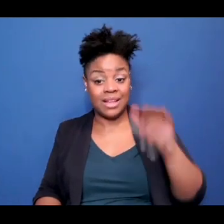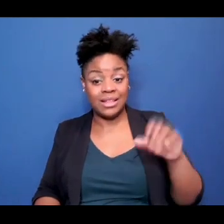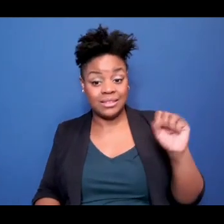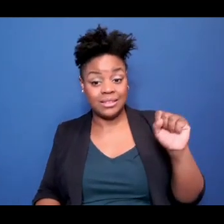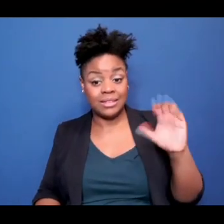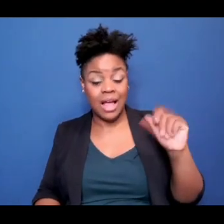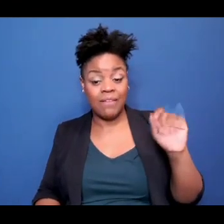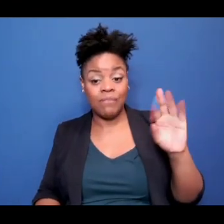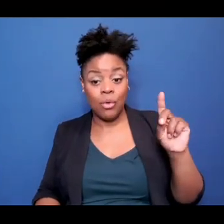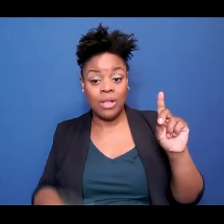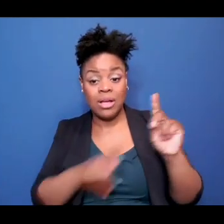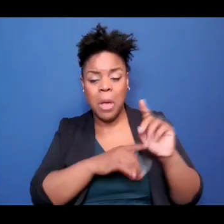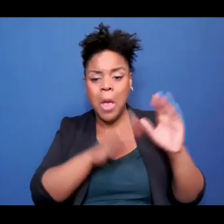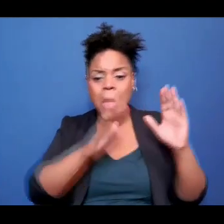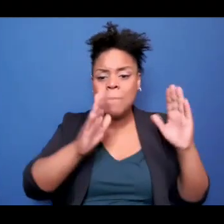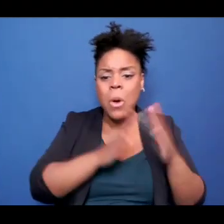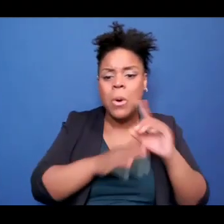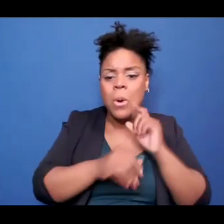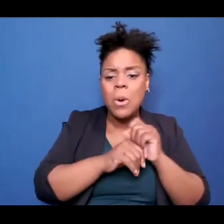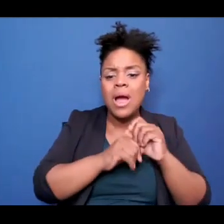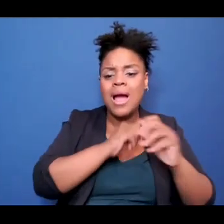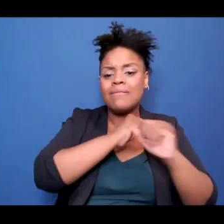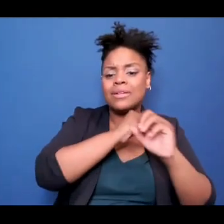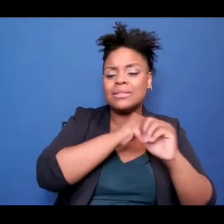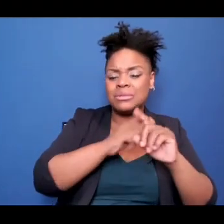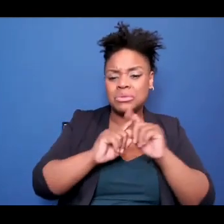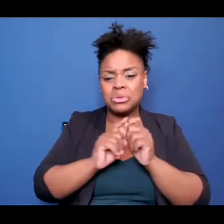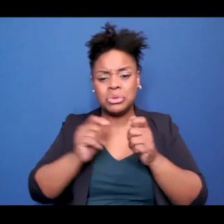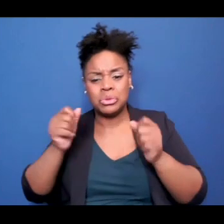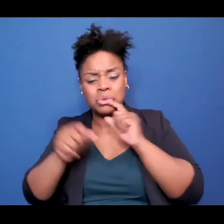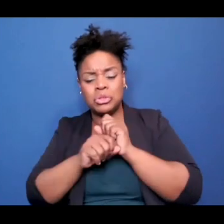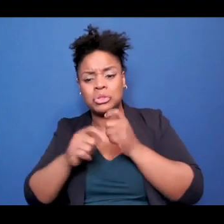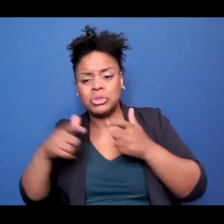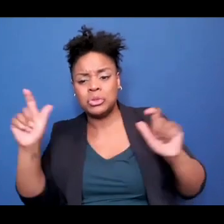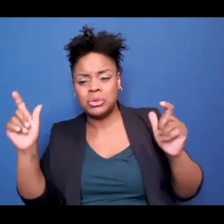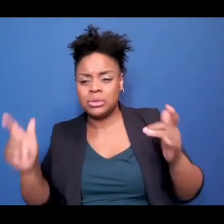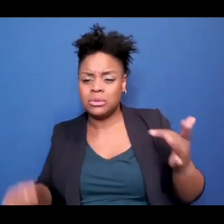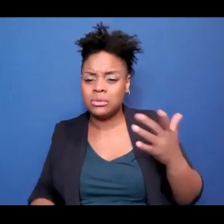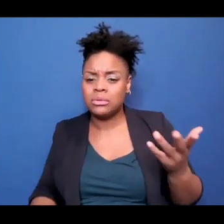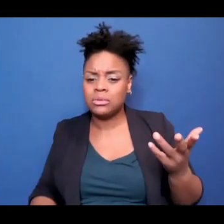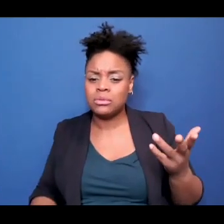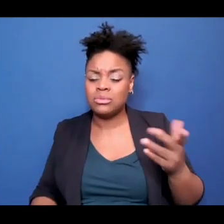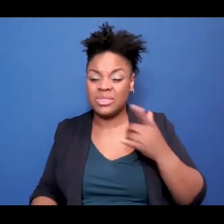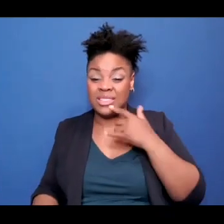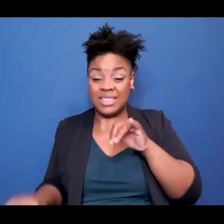BUT WHEN YOU SEE HOW SMALL THAT SCAFFOLD SG IN RELATION TO THAT WALLSCAPE, IT GIVES YOU A SENSE OF HOW BIG THAT AD IS.